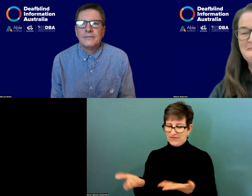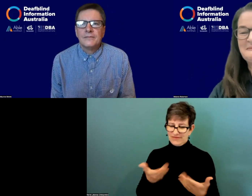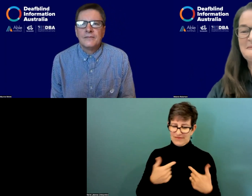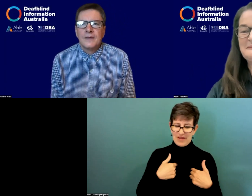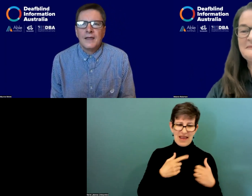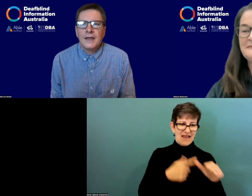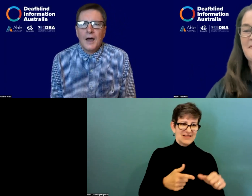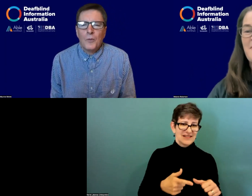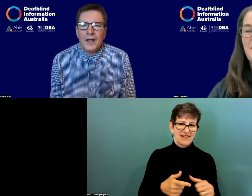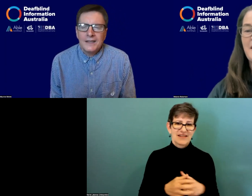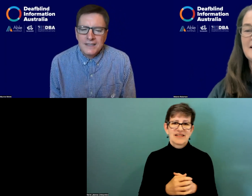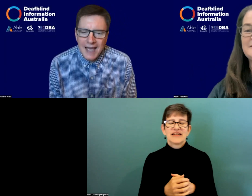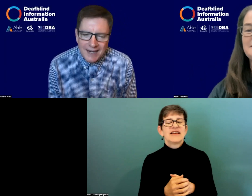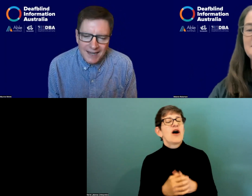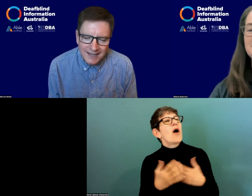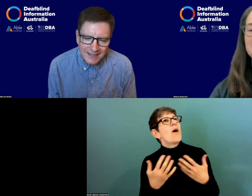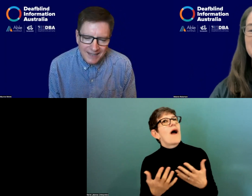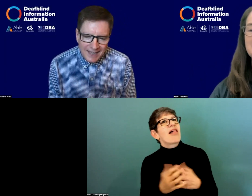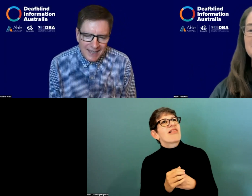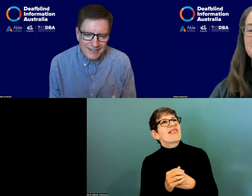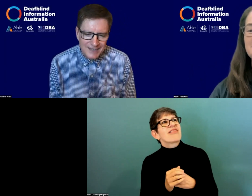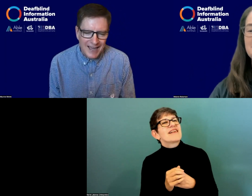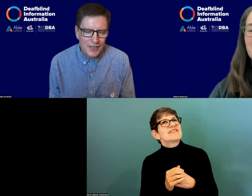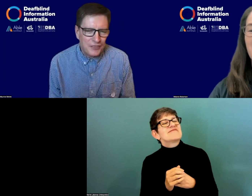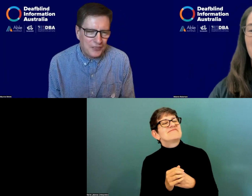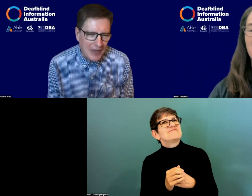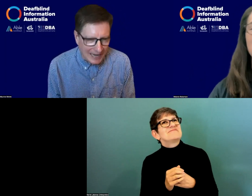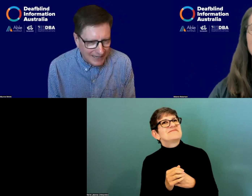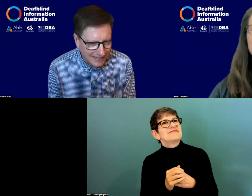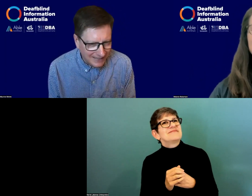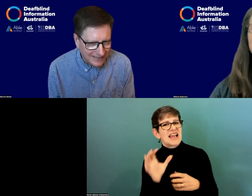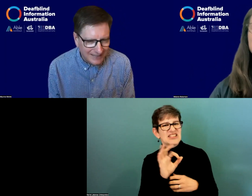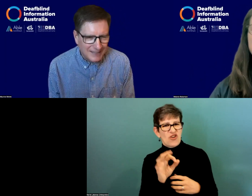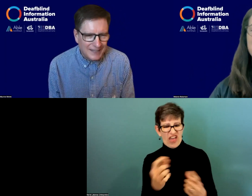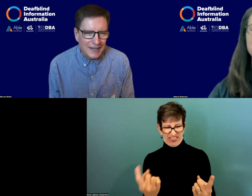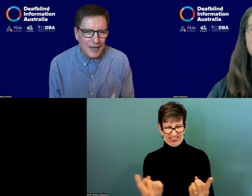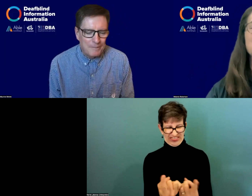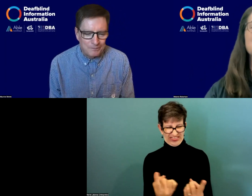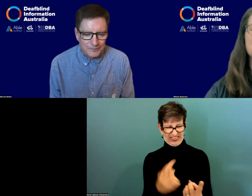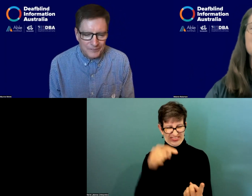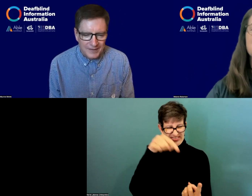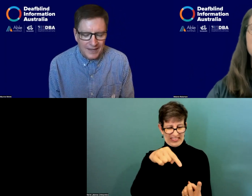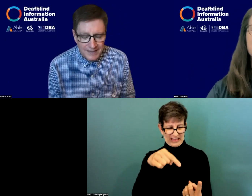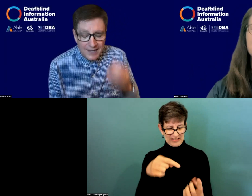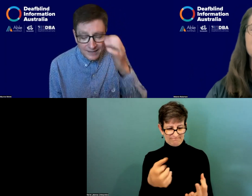Well, it's not a thing.